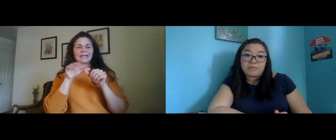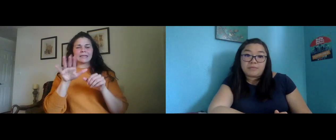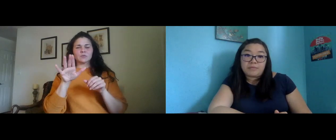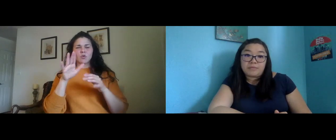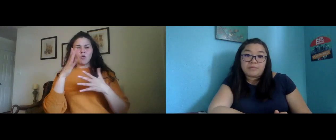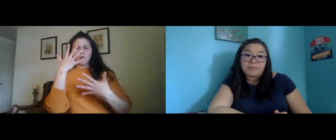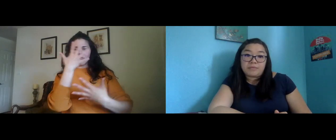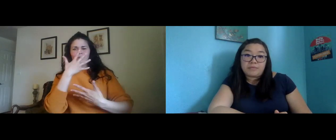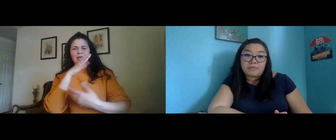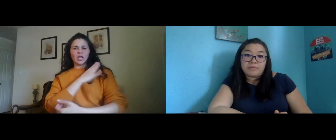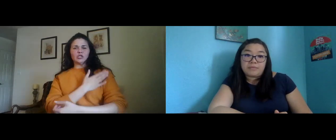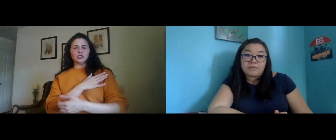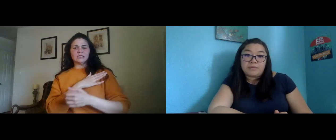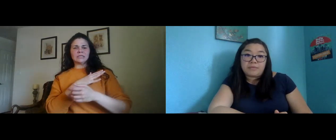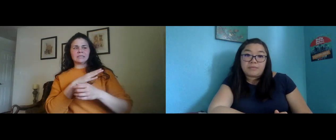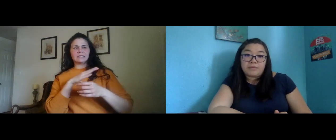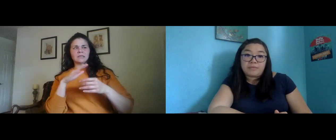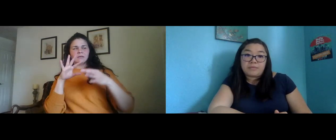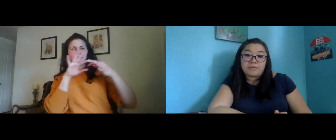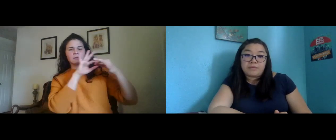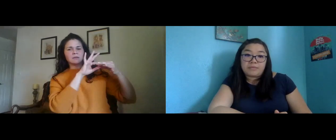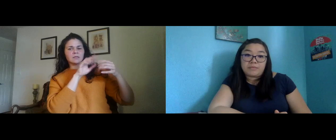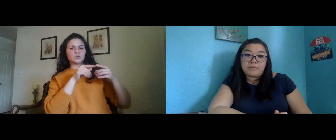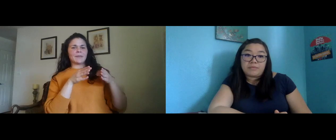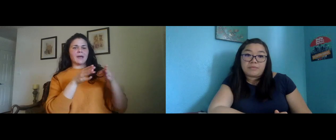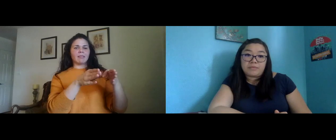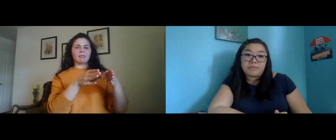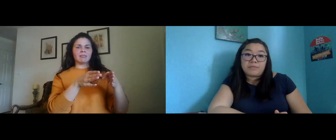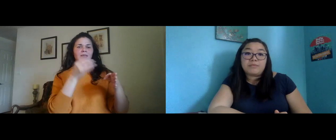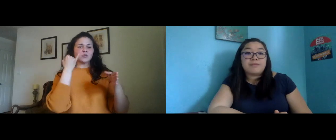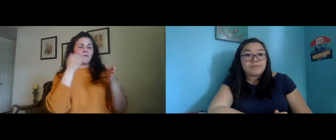Alexandria: If you always keep your energy connected to your path